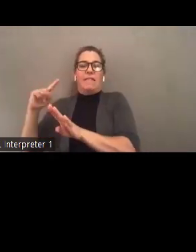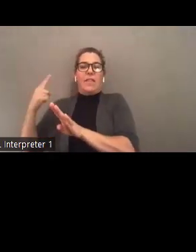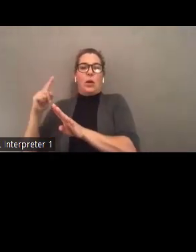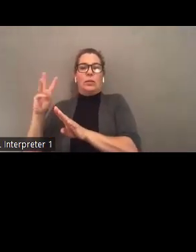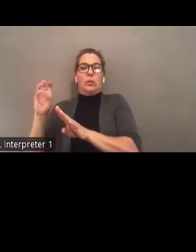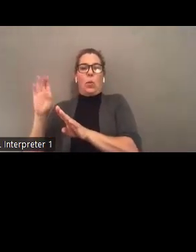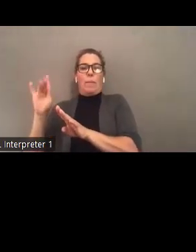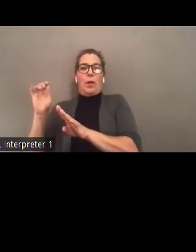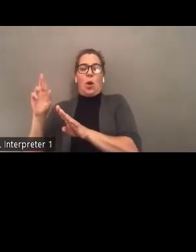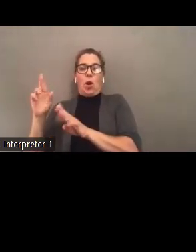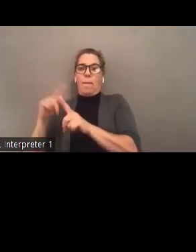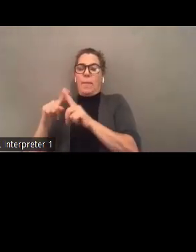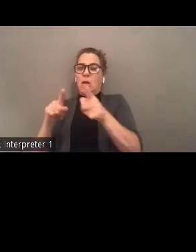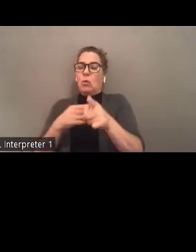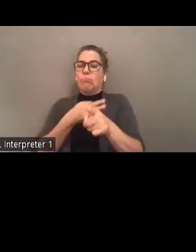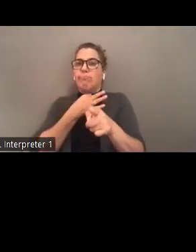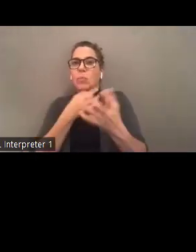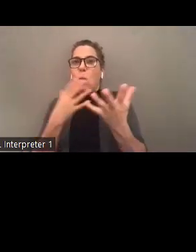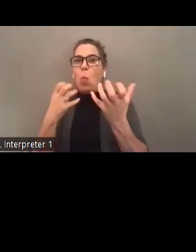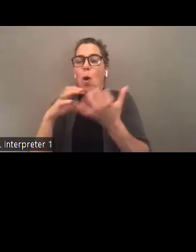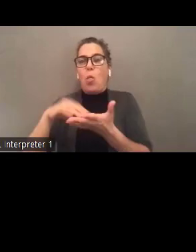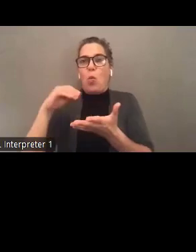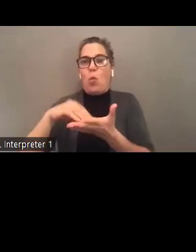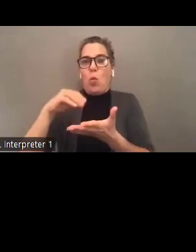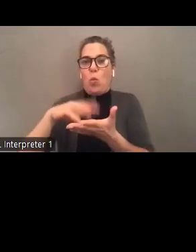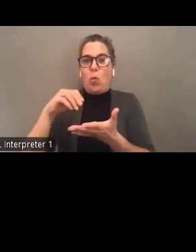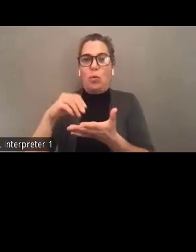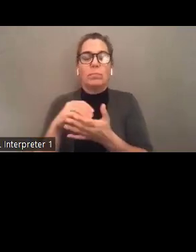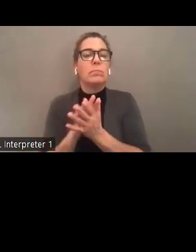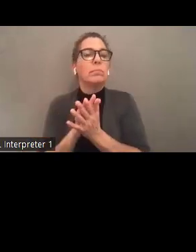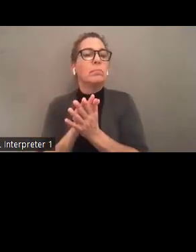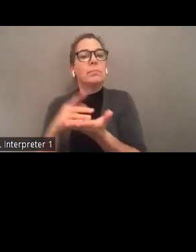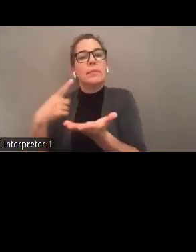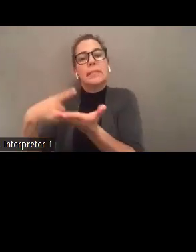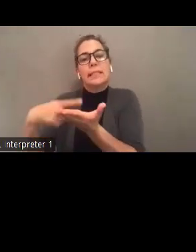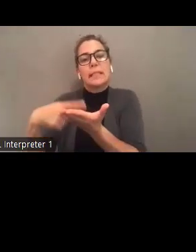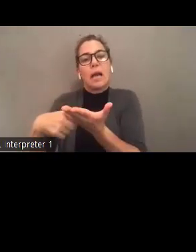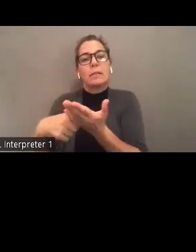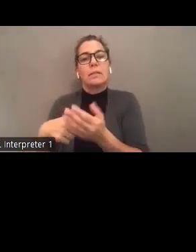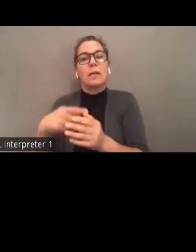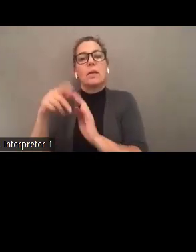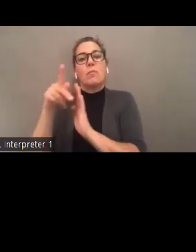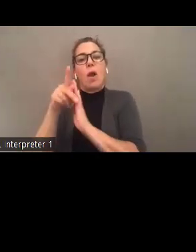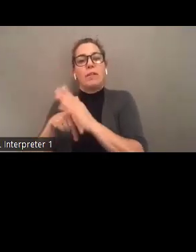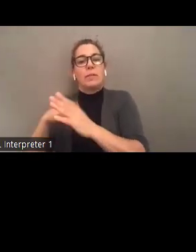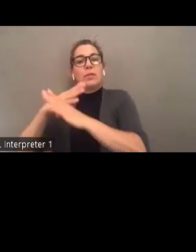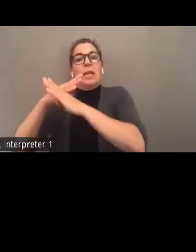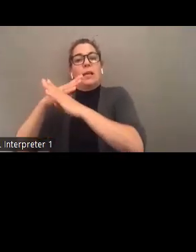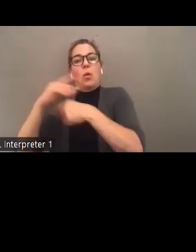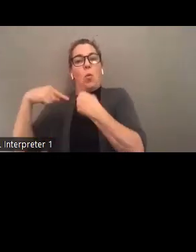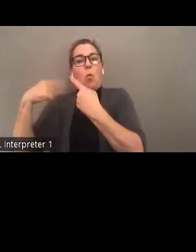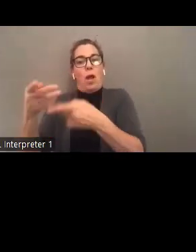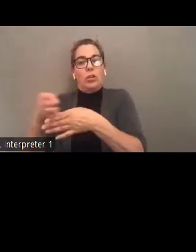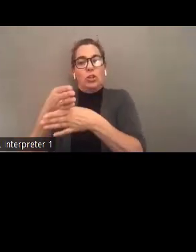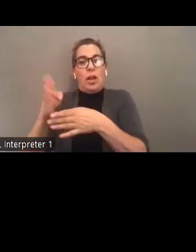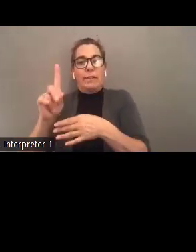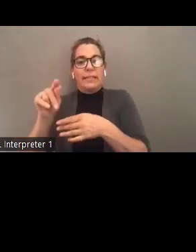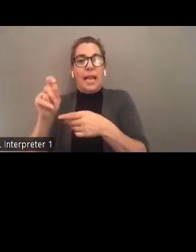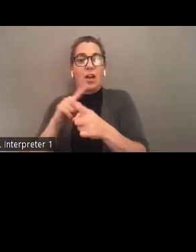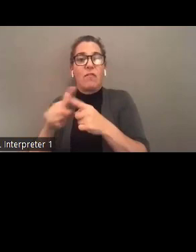but that we know there's a lot of interest in. We'll be discussing protecting privacy when sharing data from human research participants,